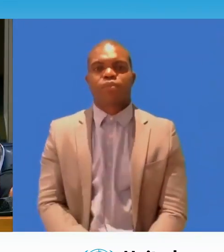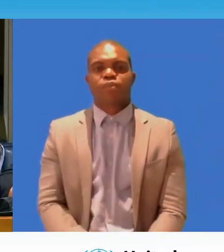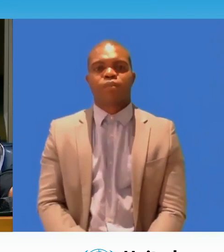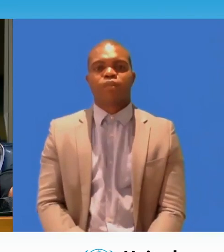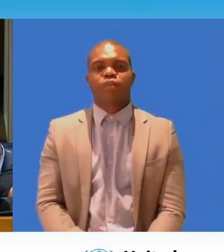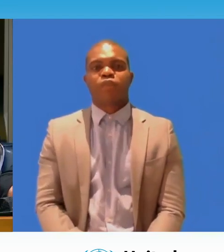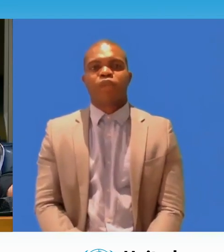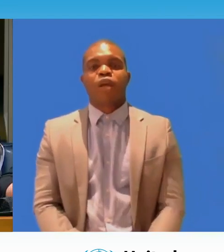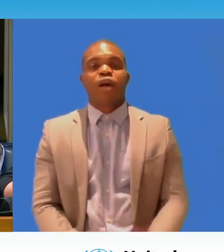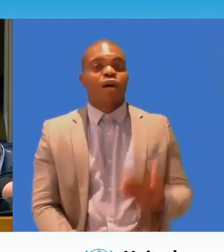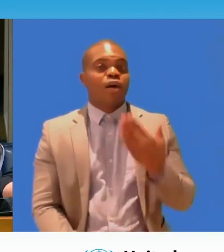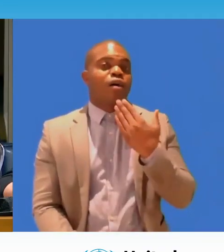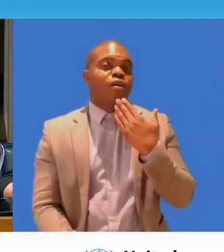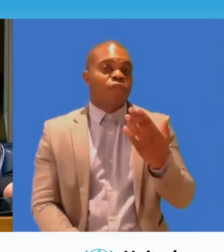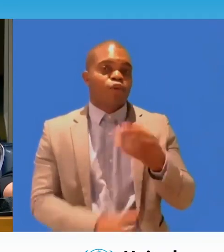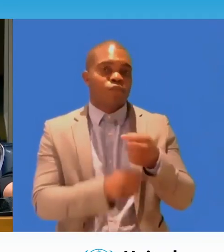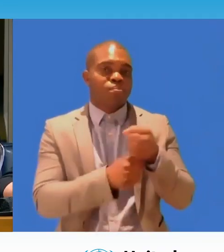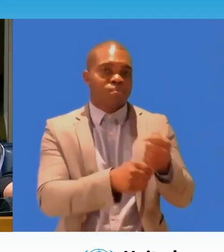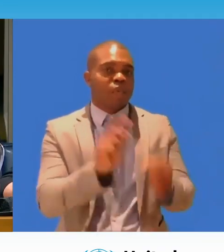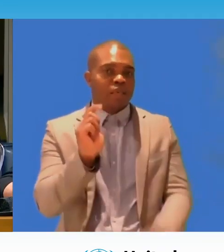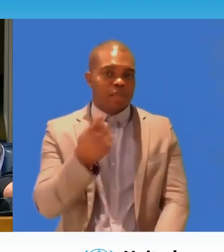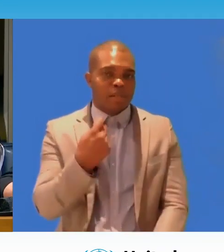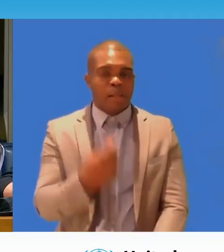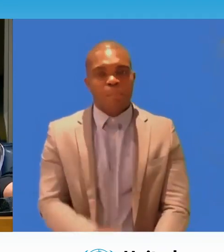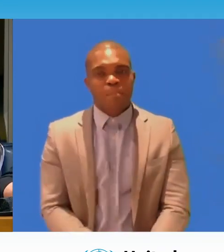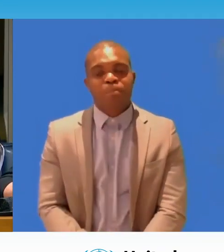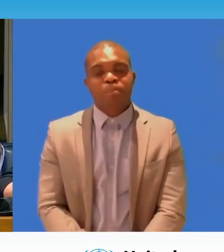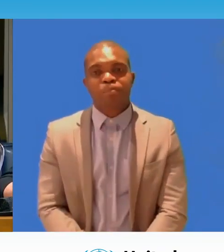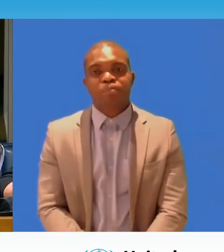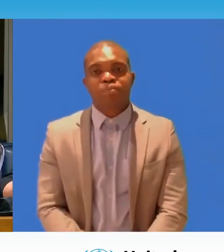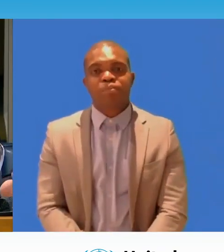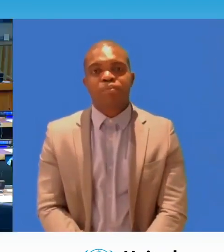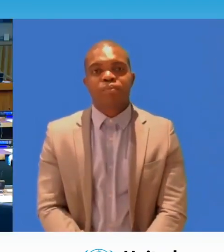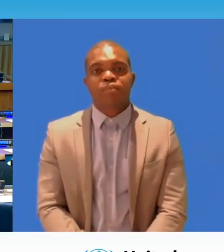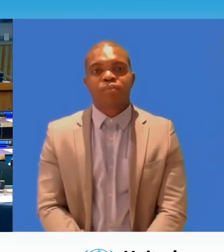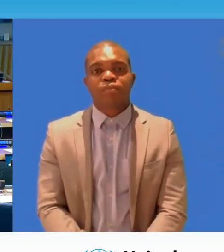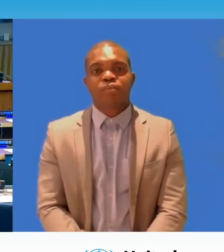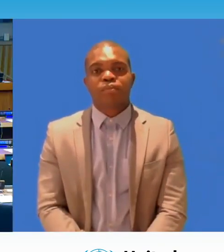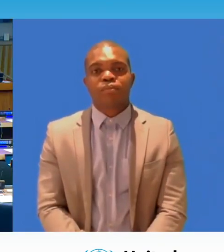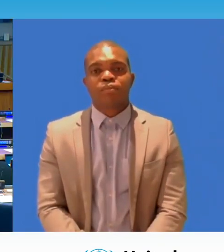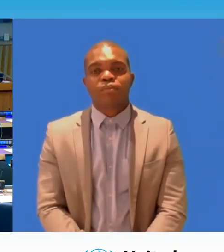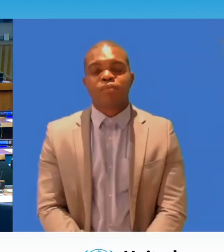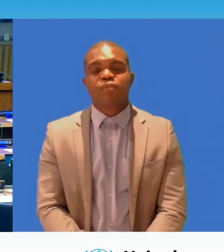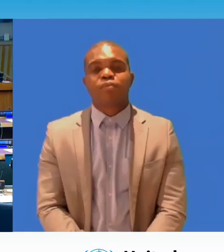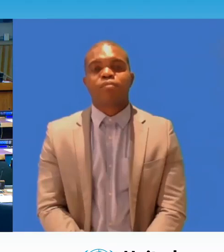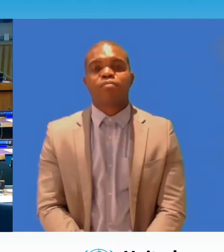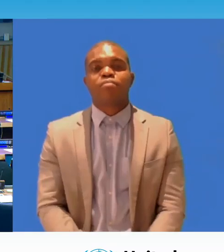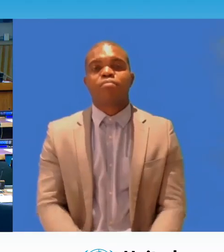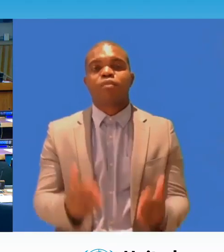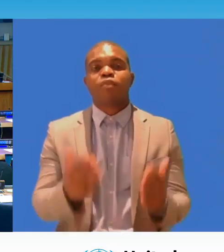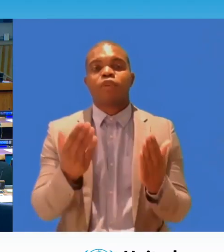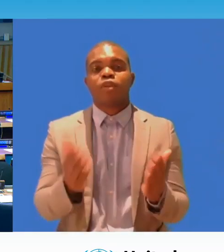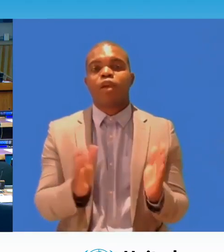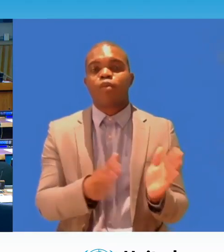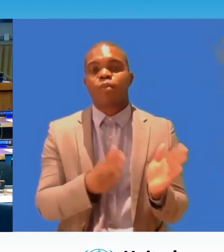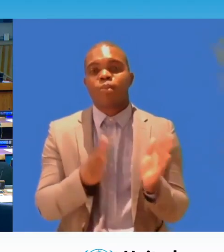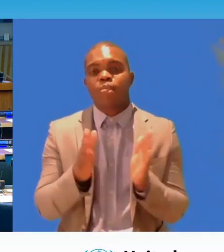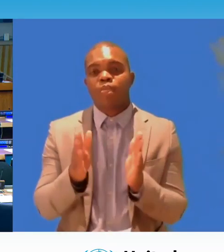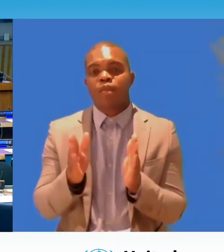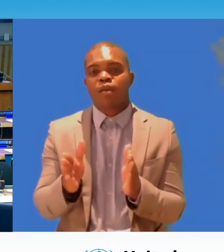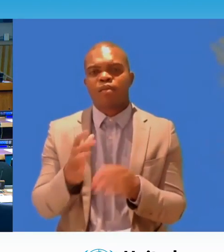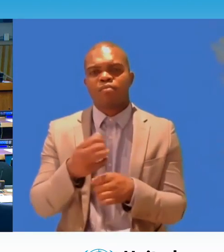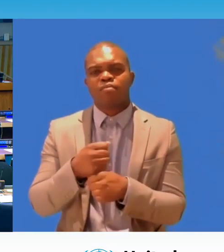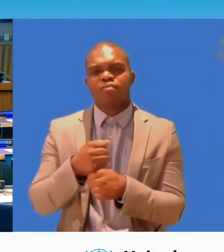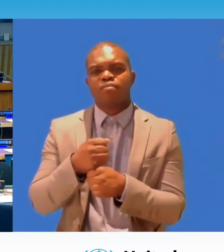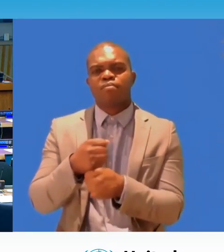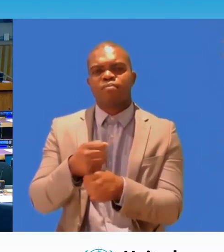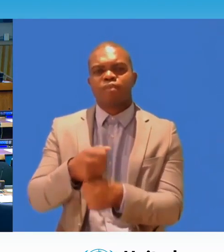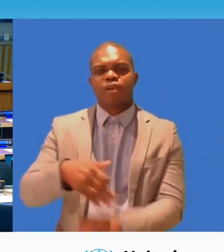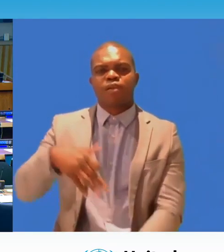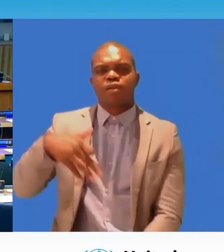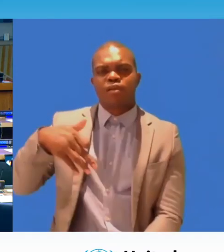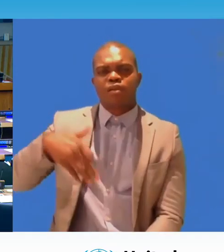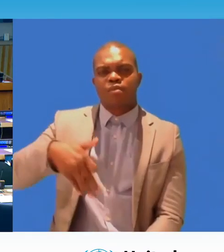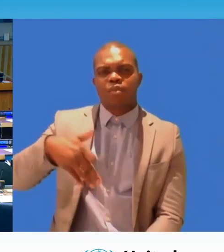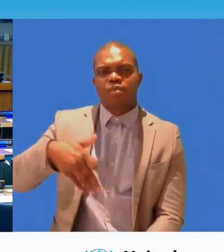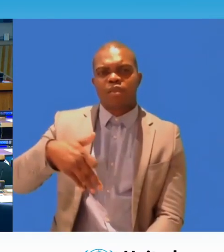Kenya I now give the to the distinguished representative of Namibia thank you um